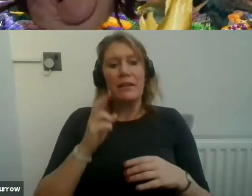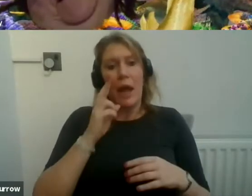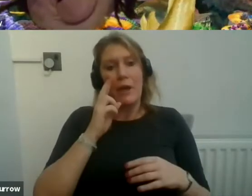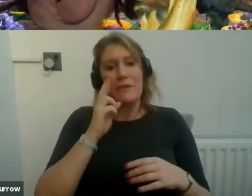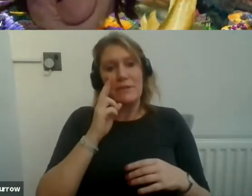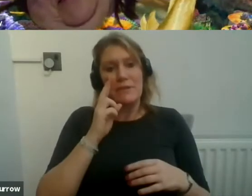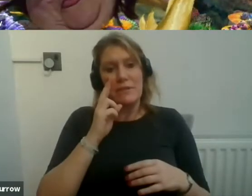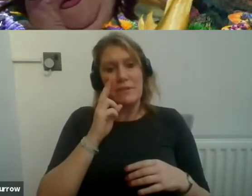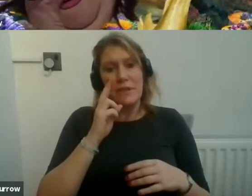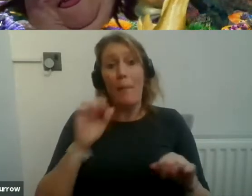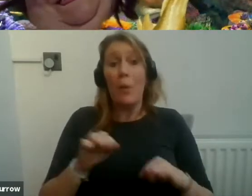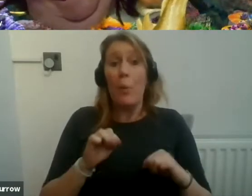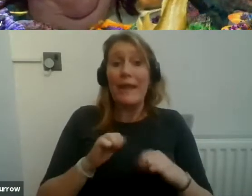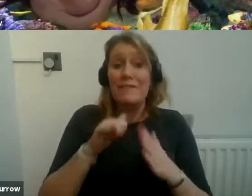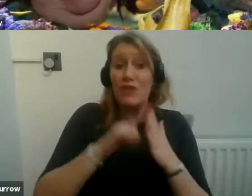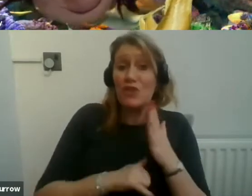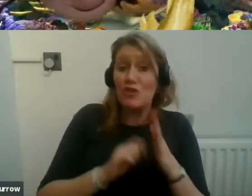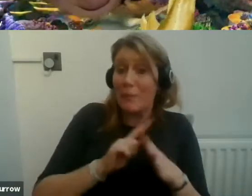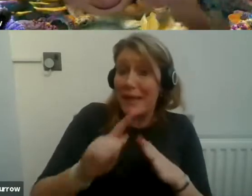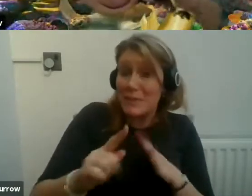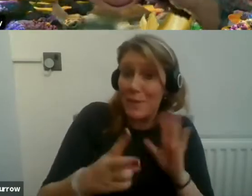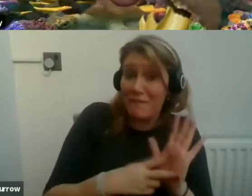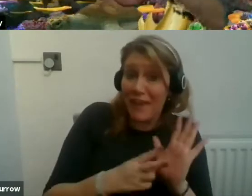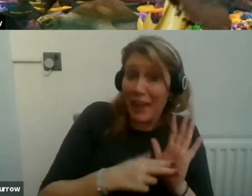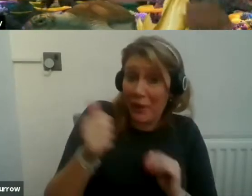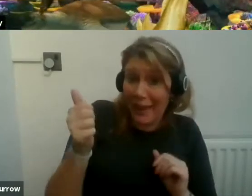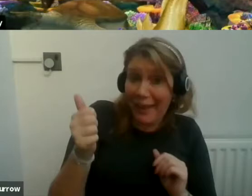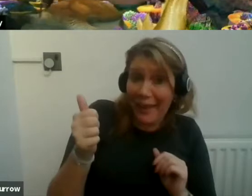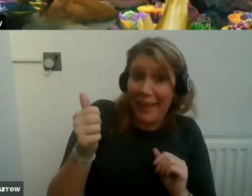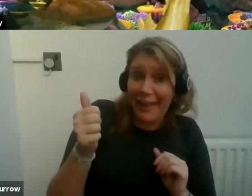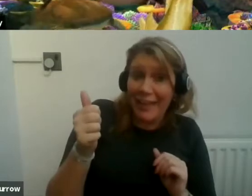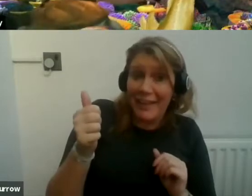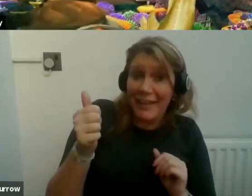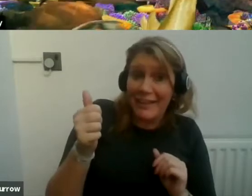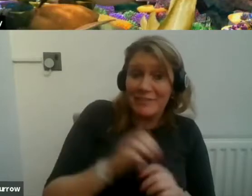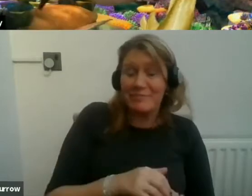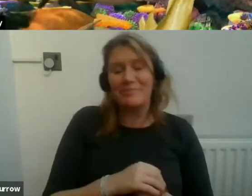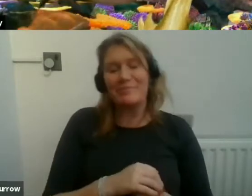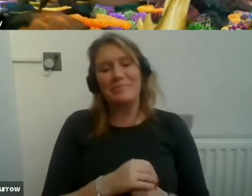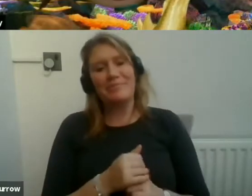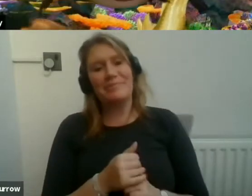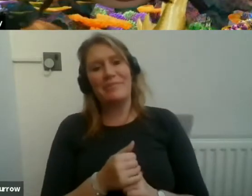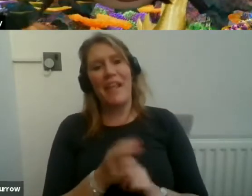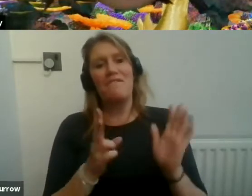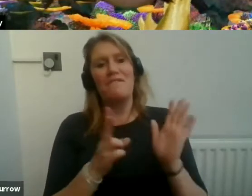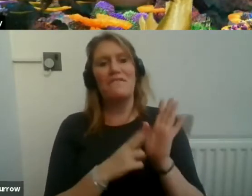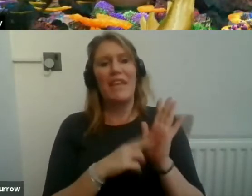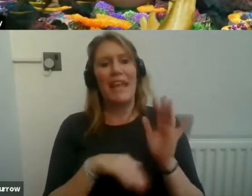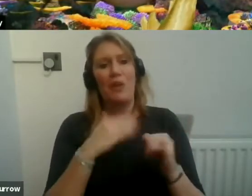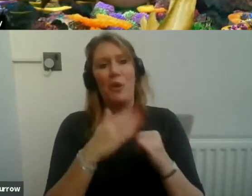the script next week though Vici? Vici would you like to say to our